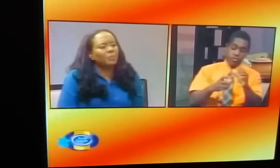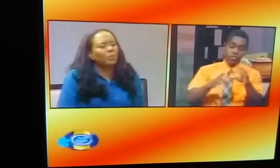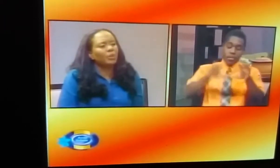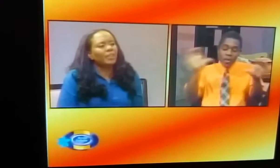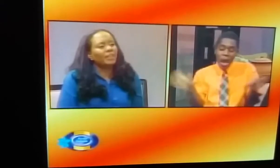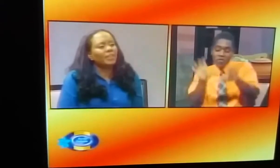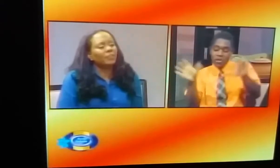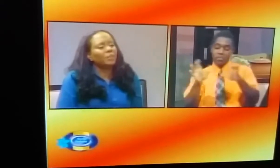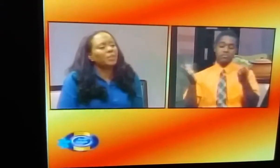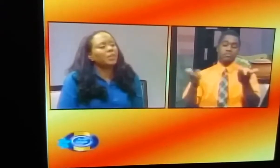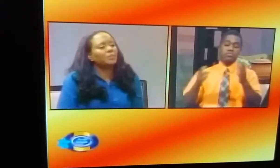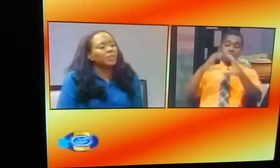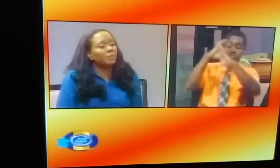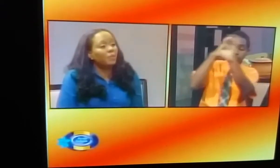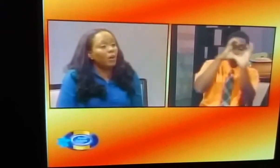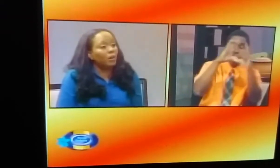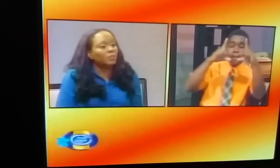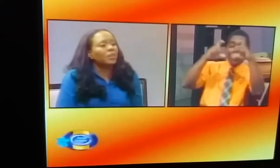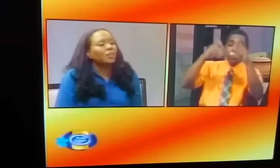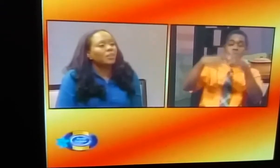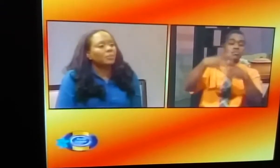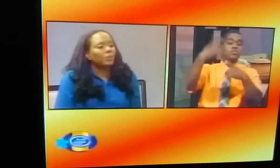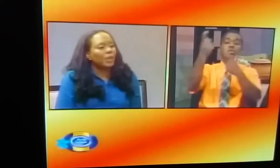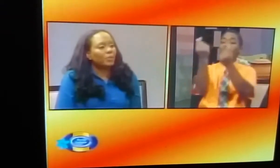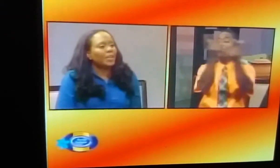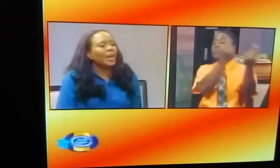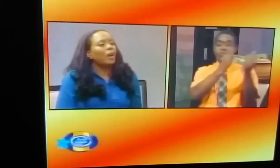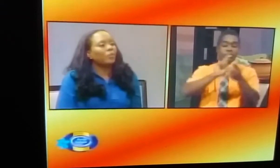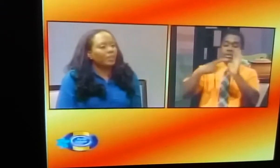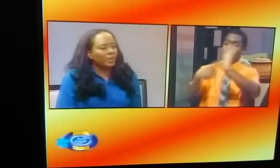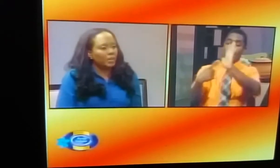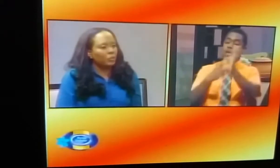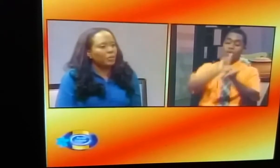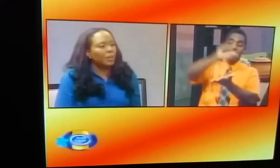more that the destination comes involved the more that we get out of there the more that